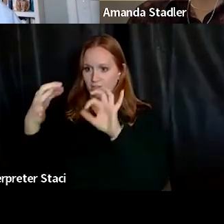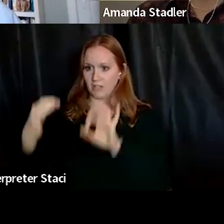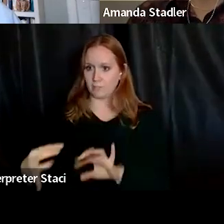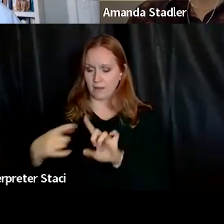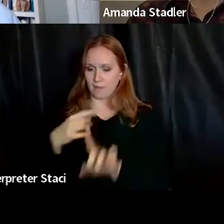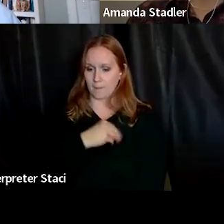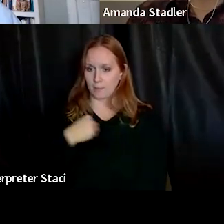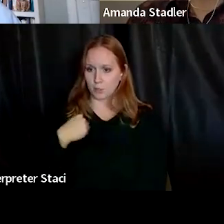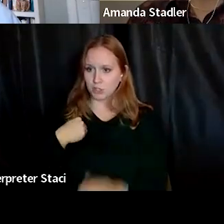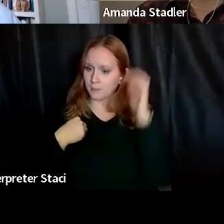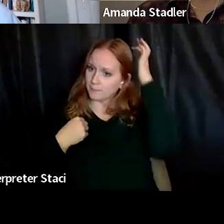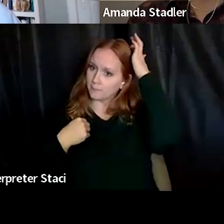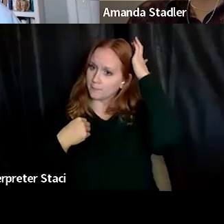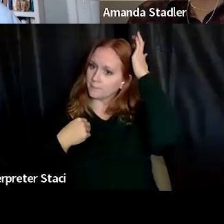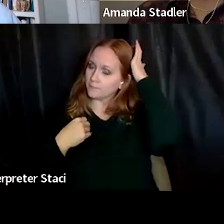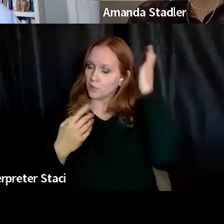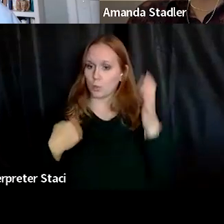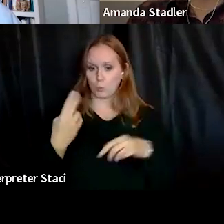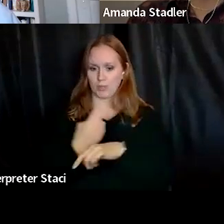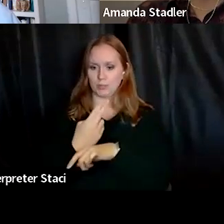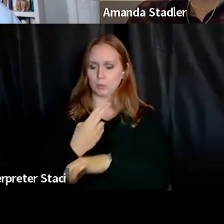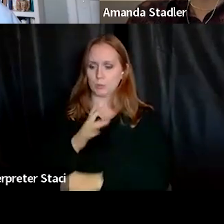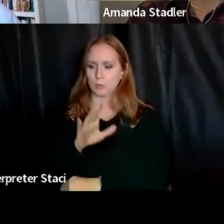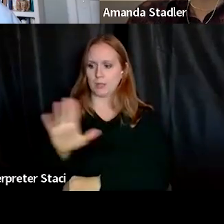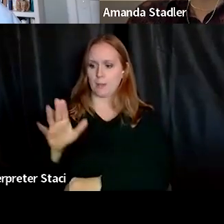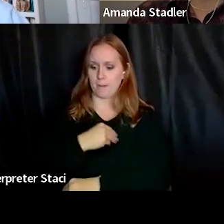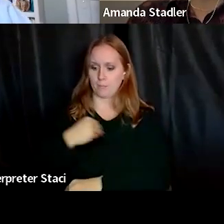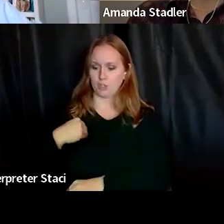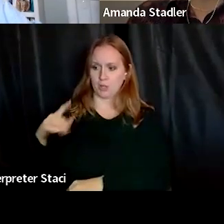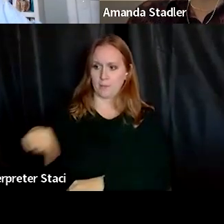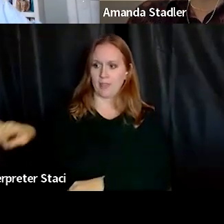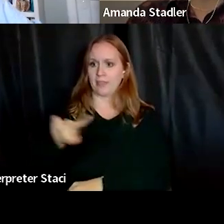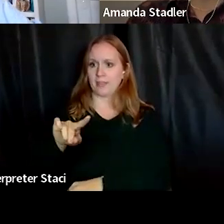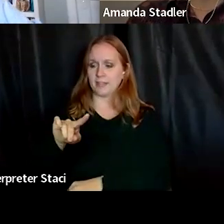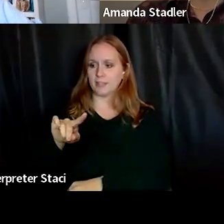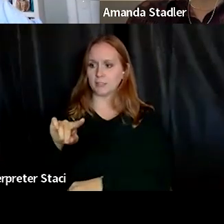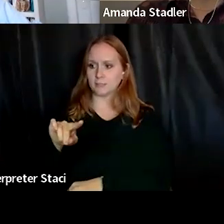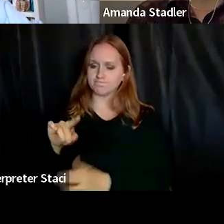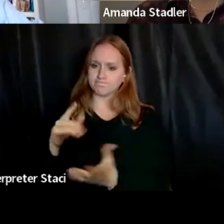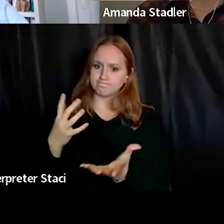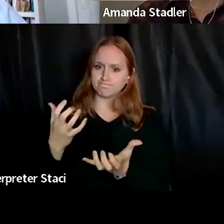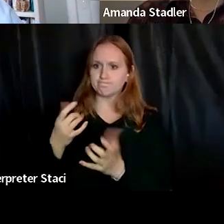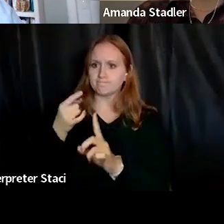So we really used the voices of our membership to shape what our funding priorities are.